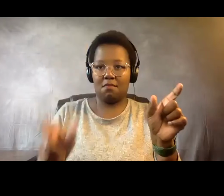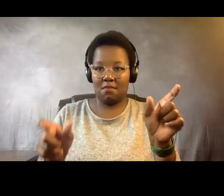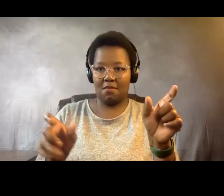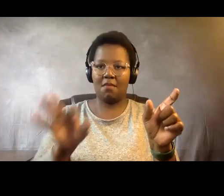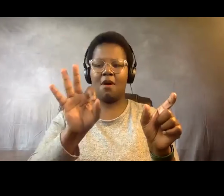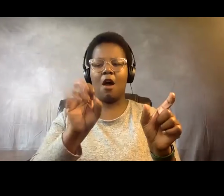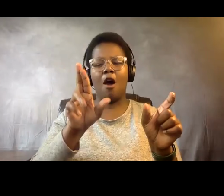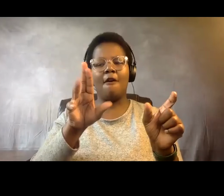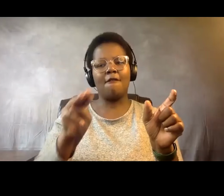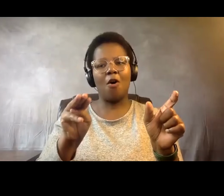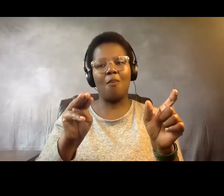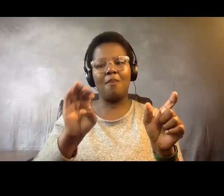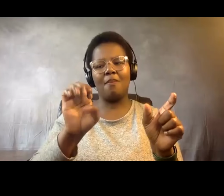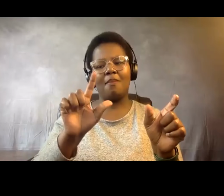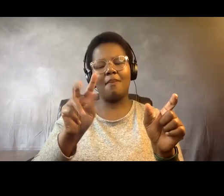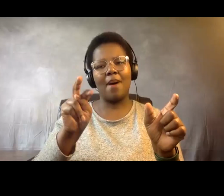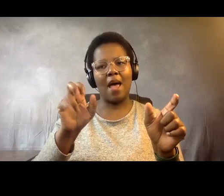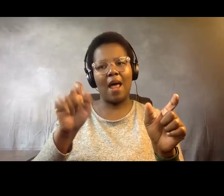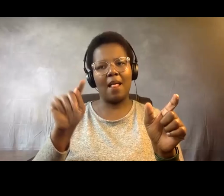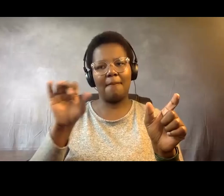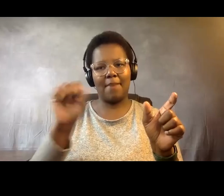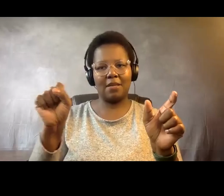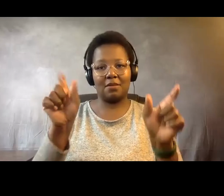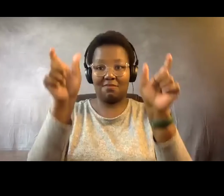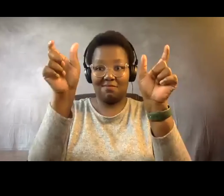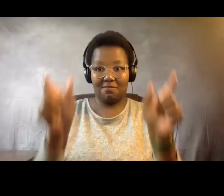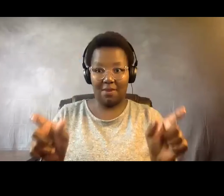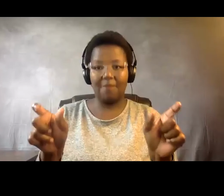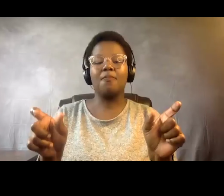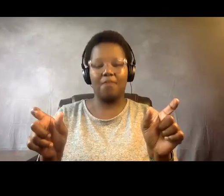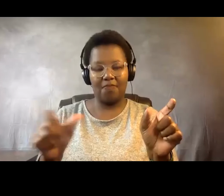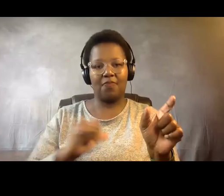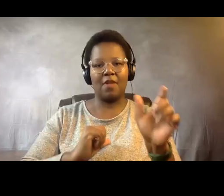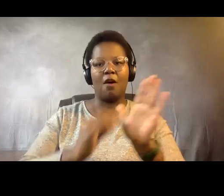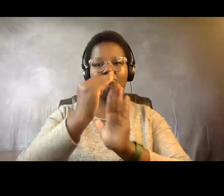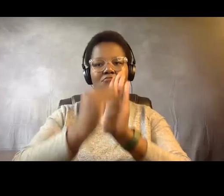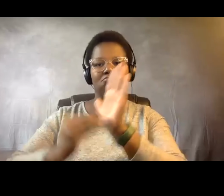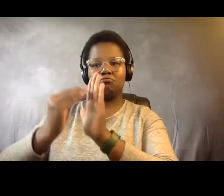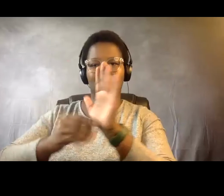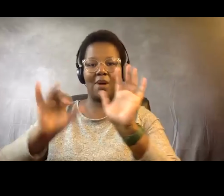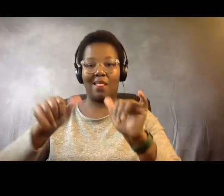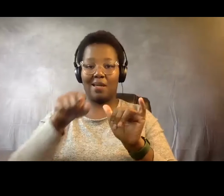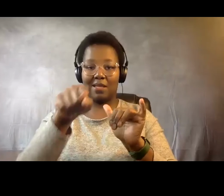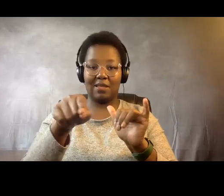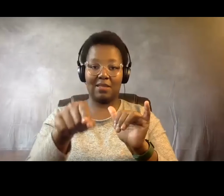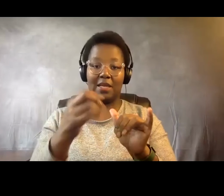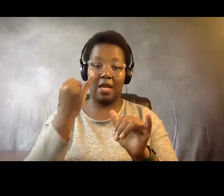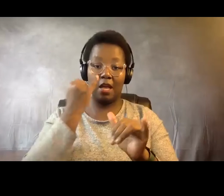documenting this using the annotation technique. If you're using Figma there's a plugin by the